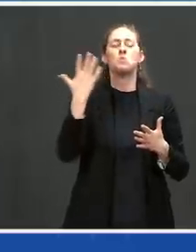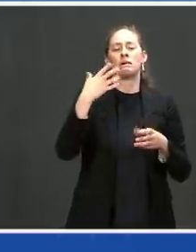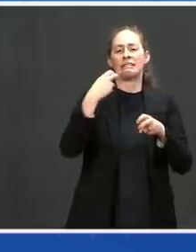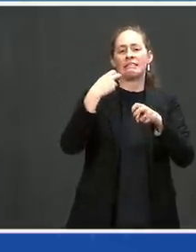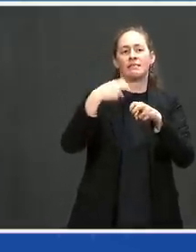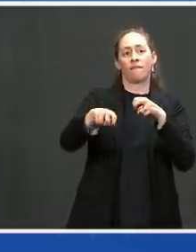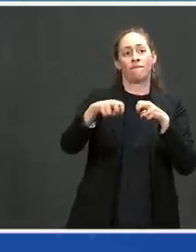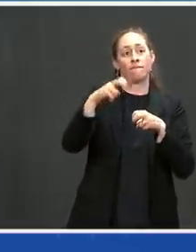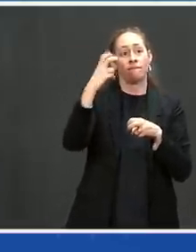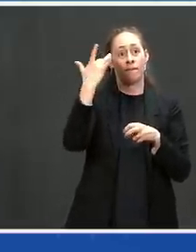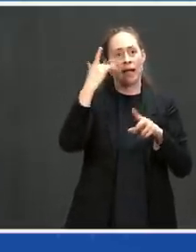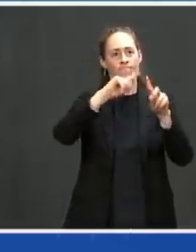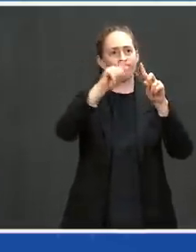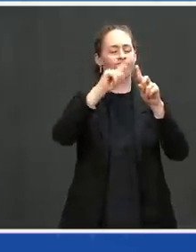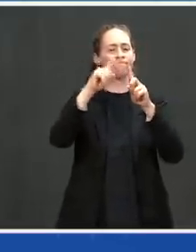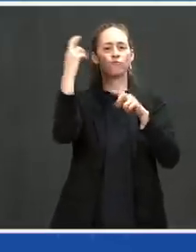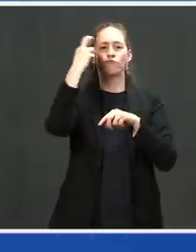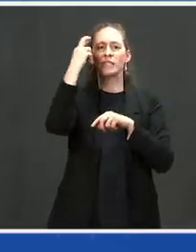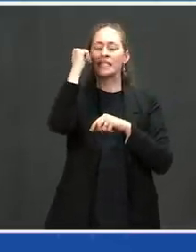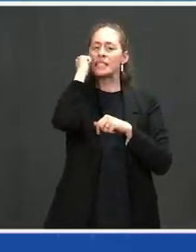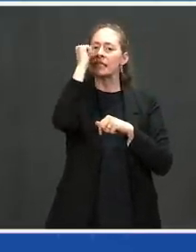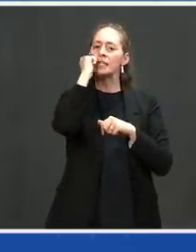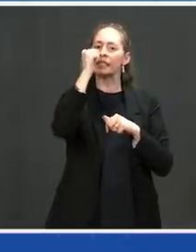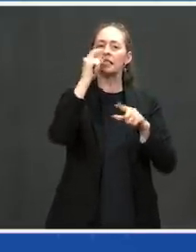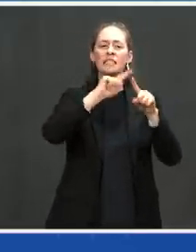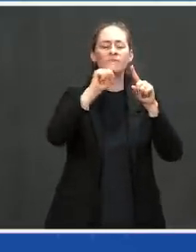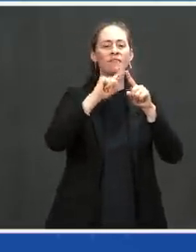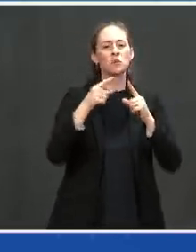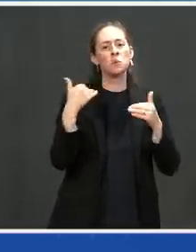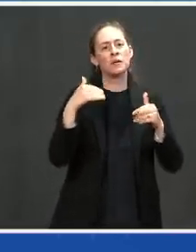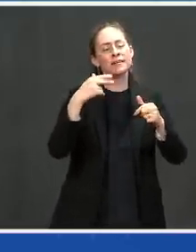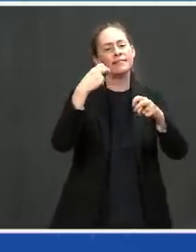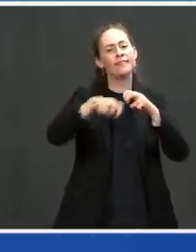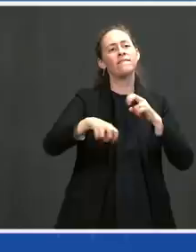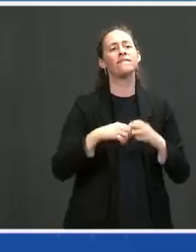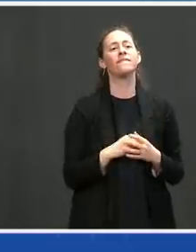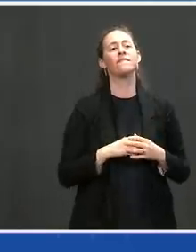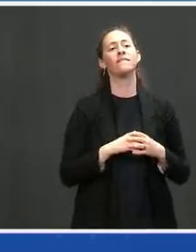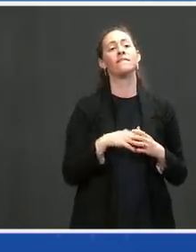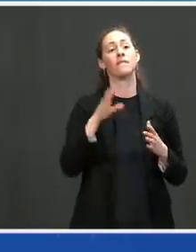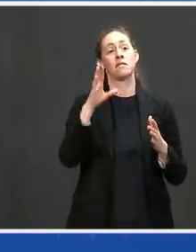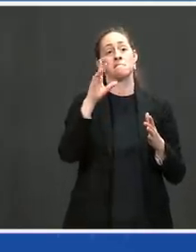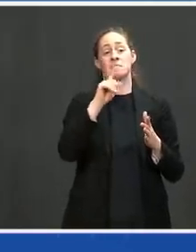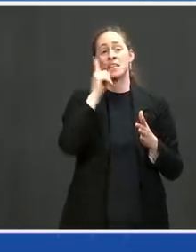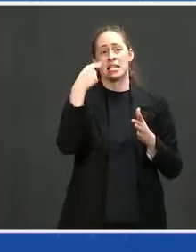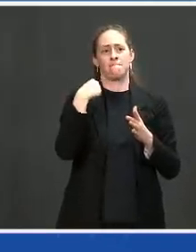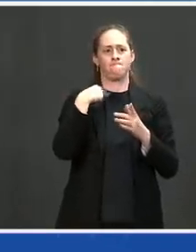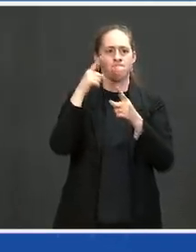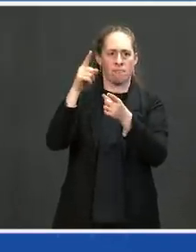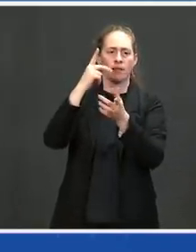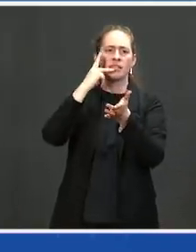So, what we've been doing -- what I've been doing and what Secretary Blinken has been doing -- has been --